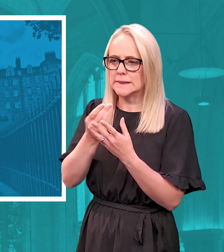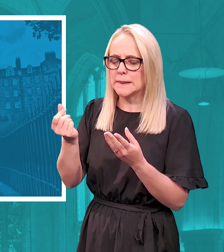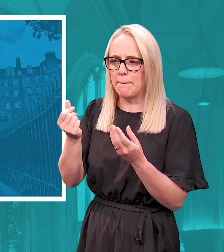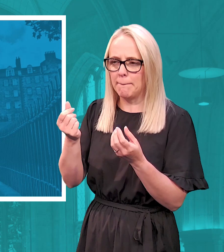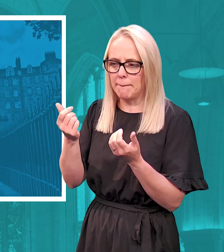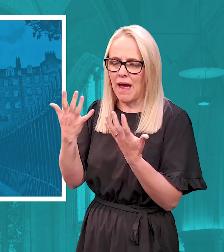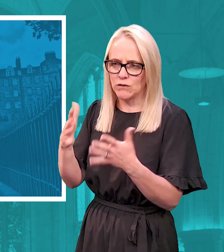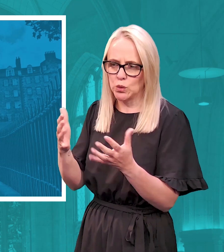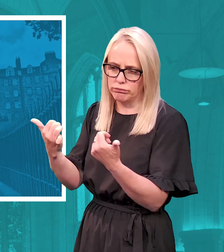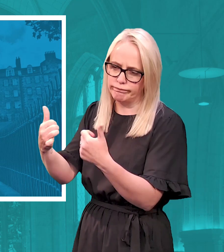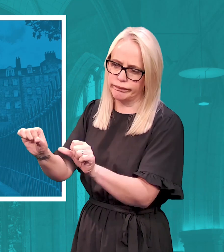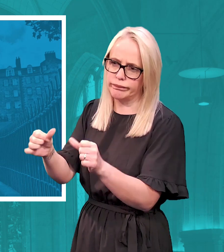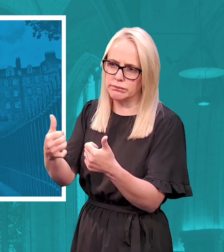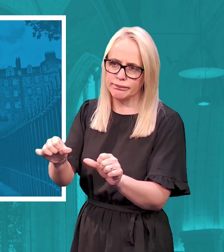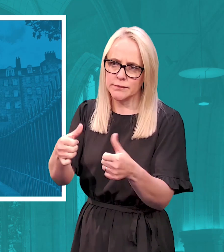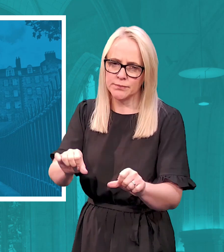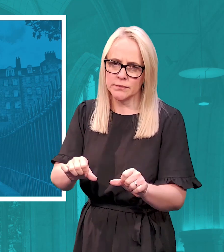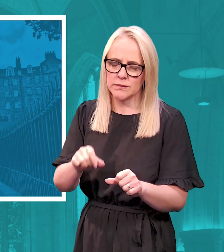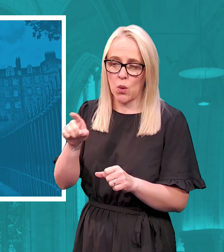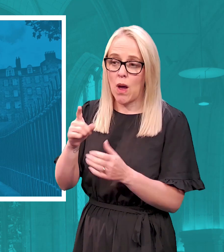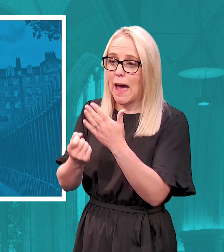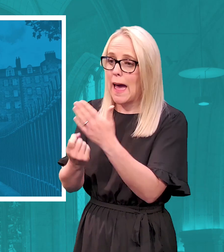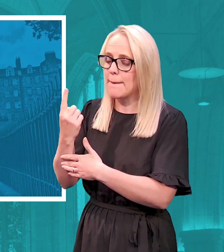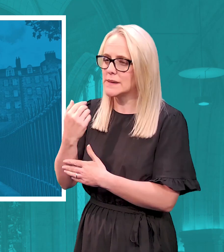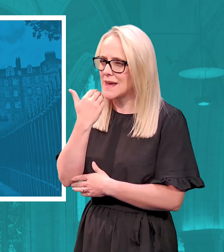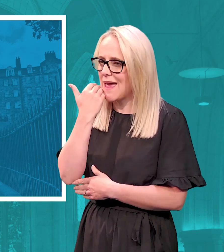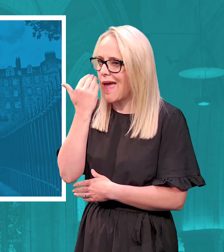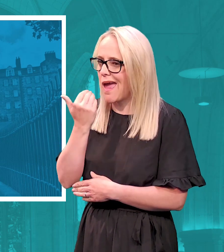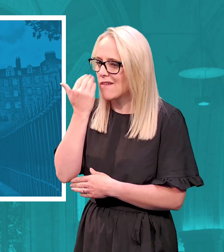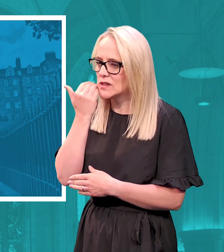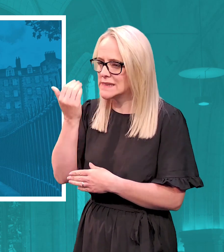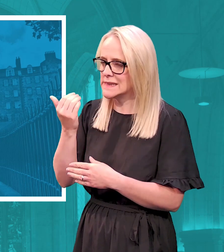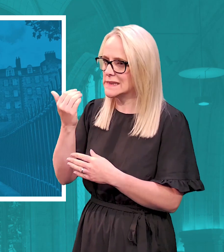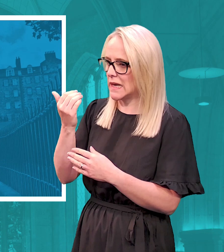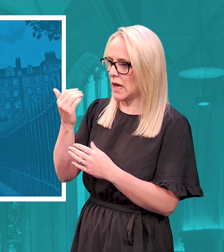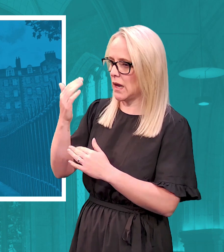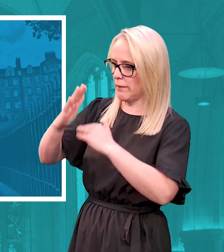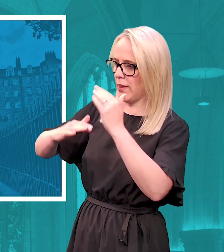When that happens, the day-to-day responsibility for the property passes to the General Trustees.